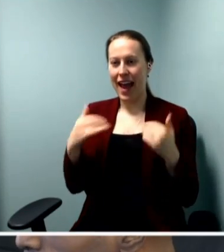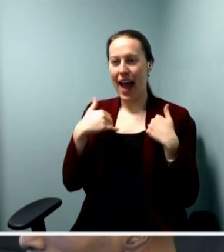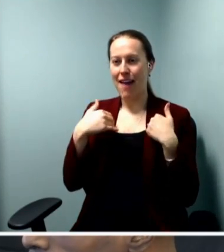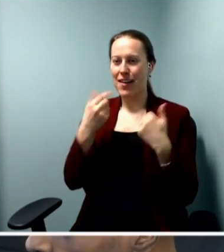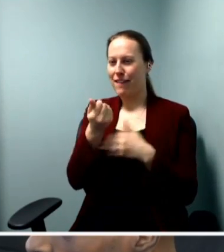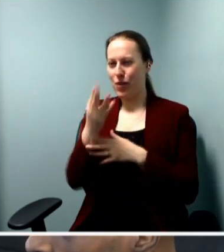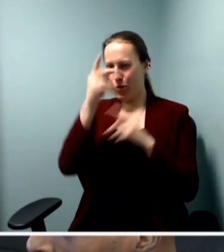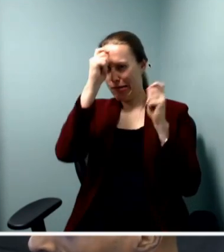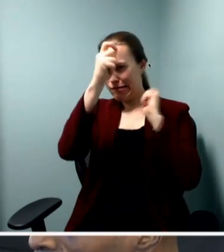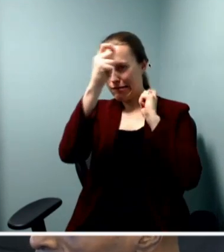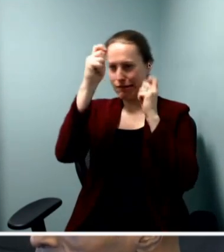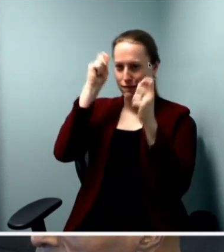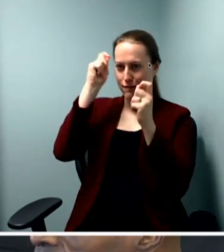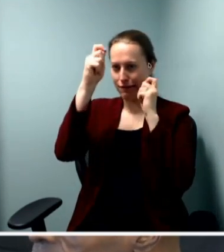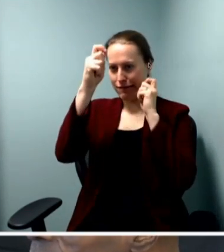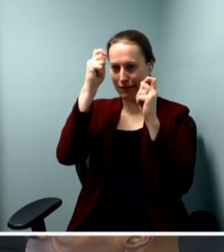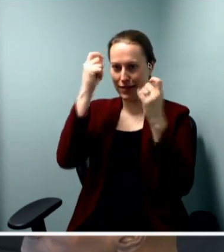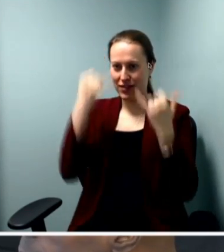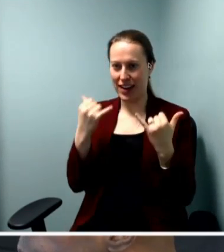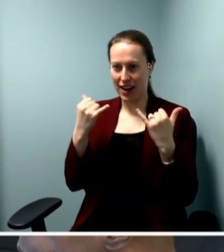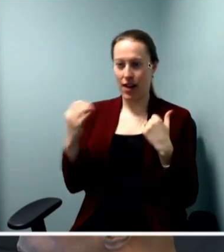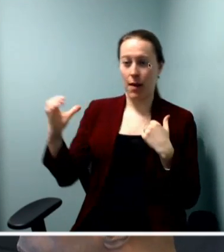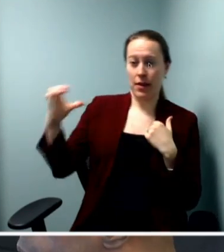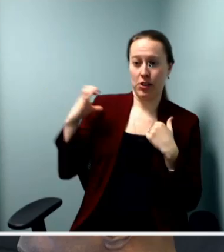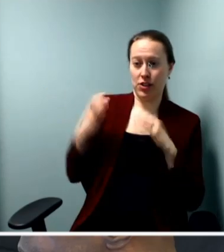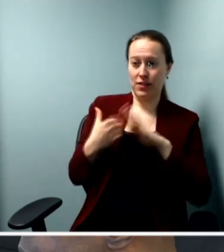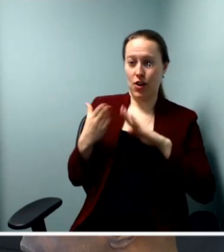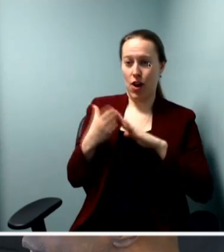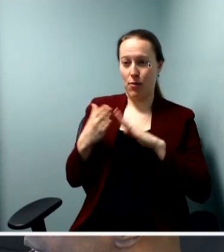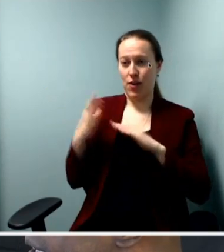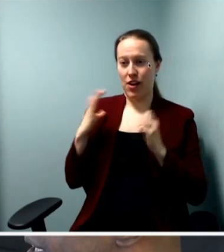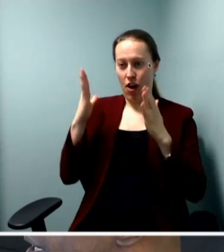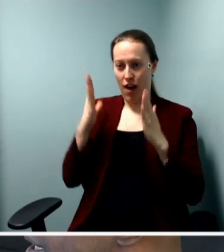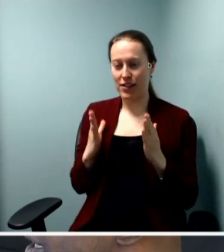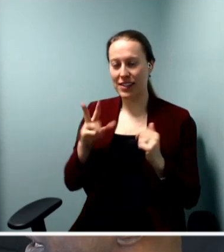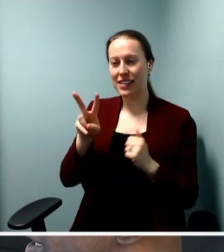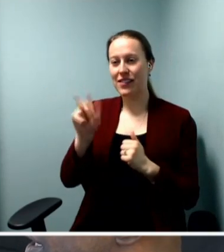I'm the chief operating officer at VSA Massachusetts-- one of the sponsors.